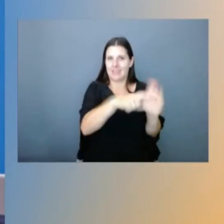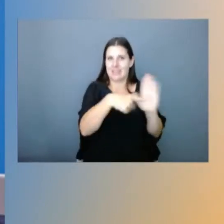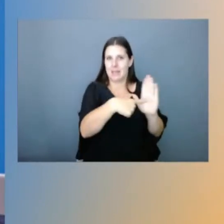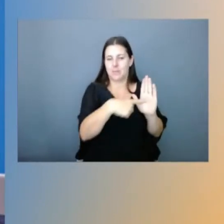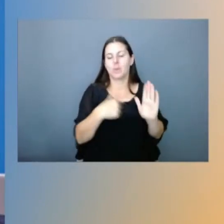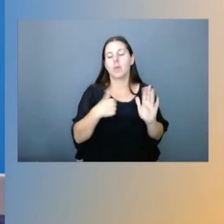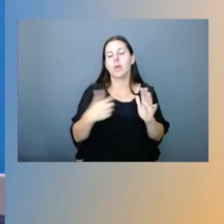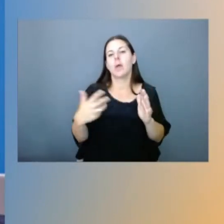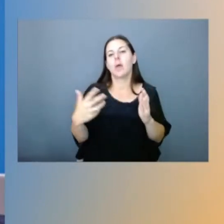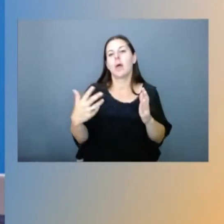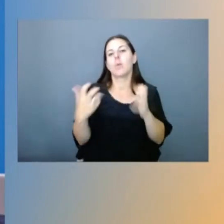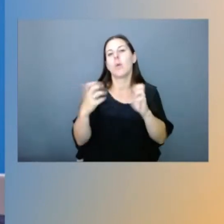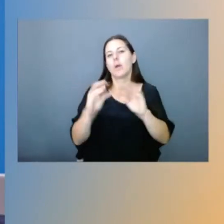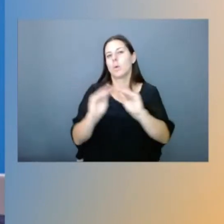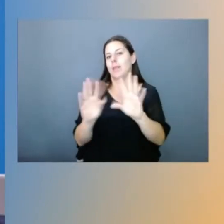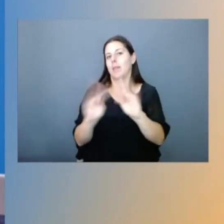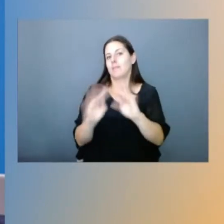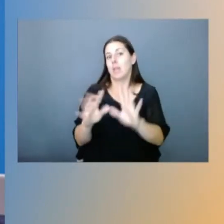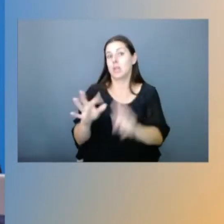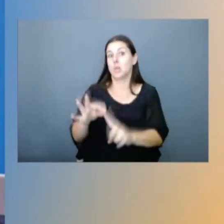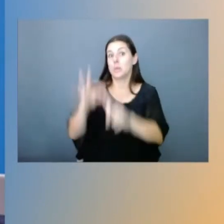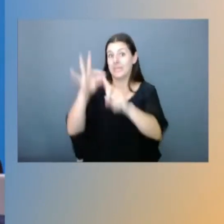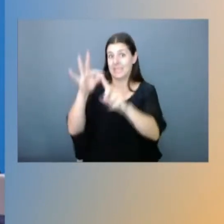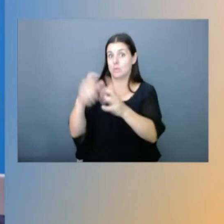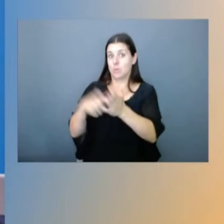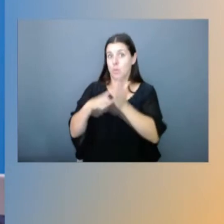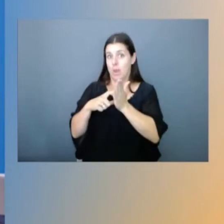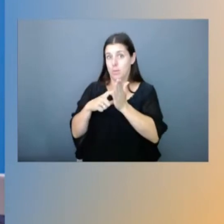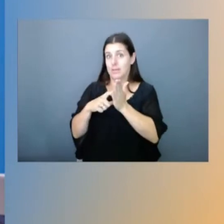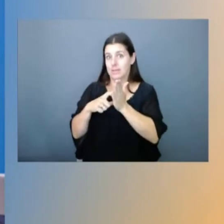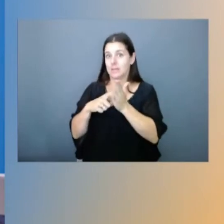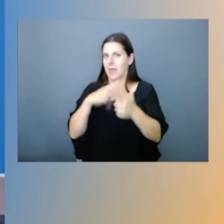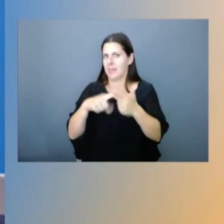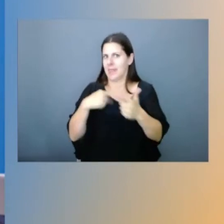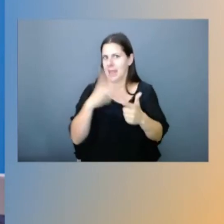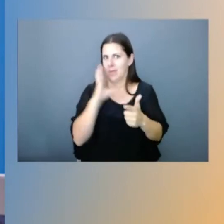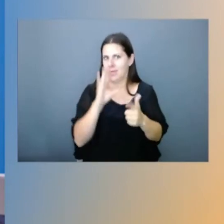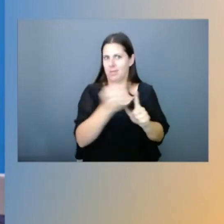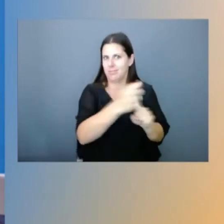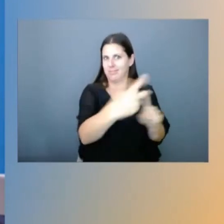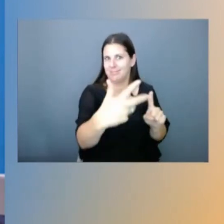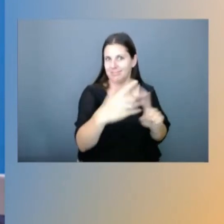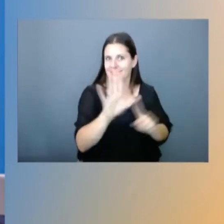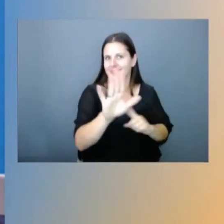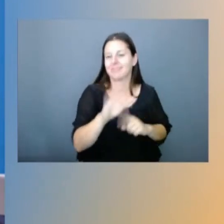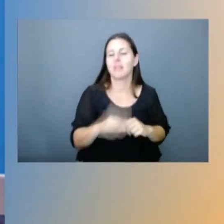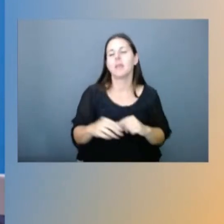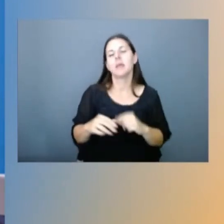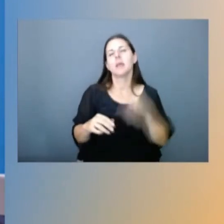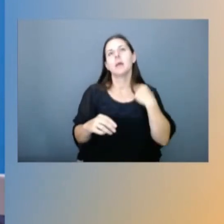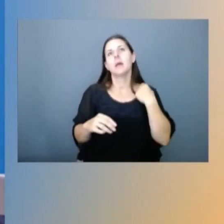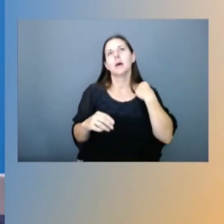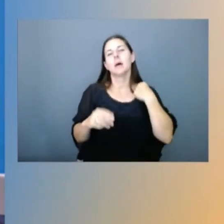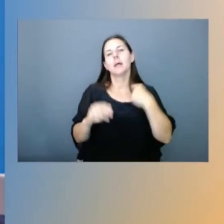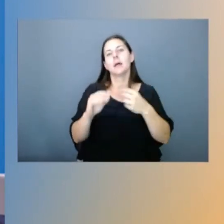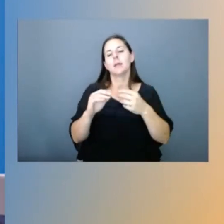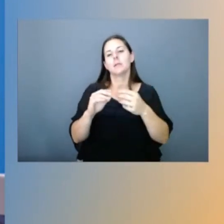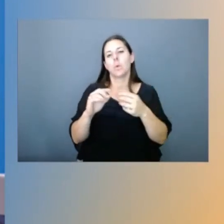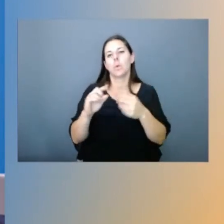what are the unique requirements that these have and then I'll dive deeper into the workload. So the number one thing that these workloads require